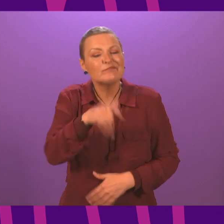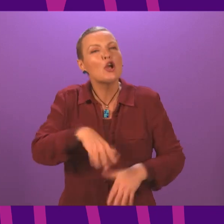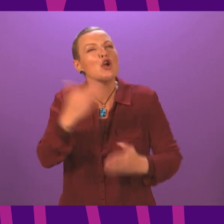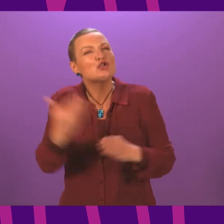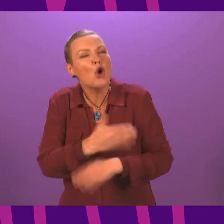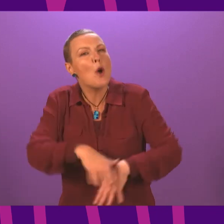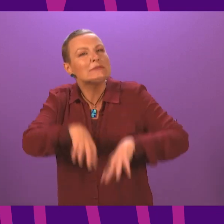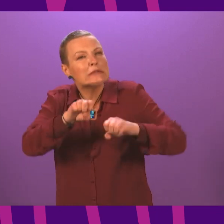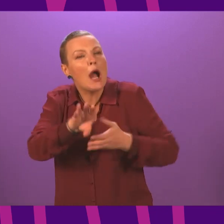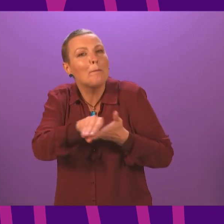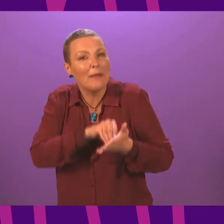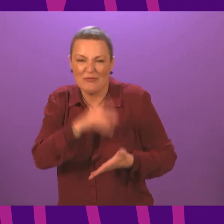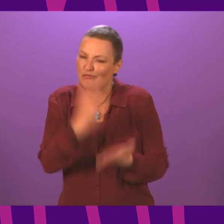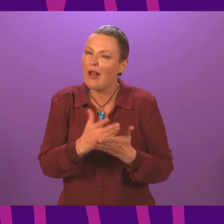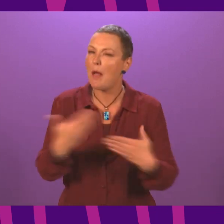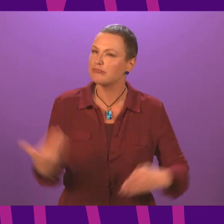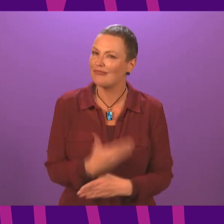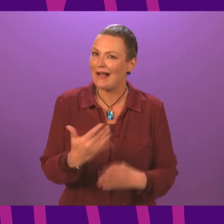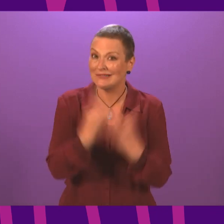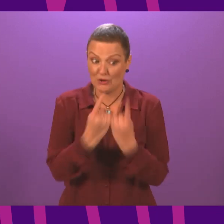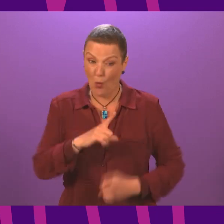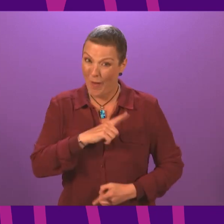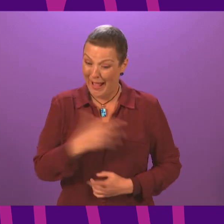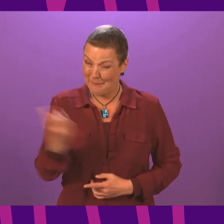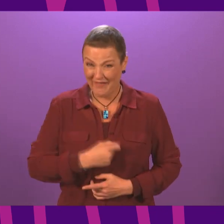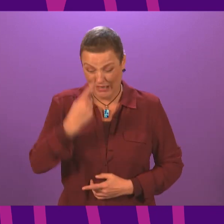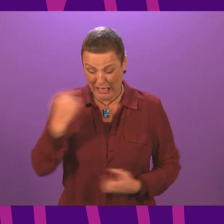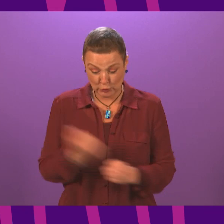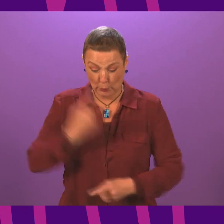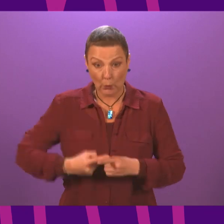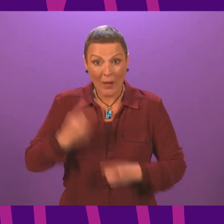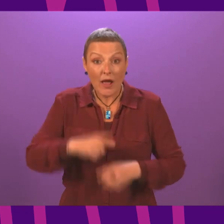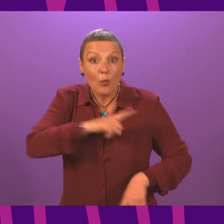pragmatic. They were benefits that we could deliver quickly to make a difference to people